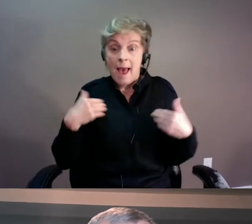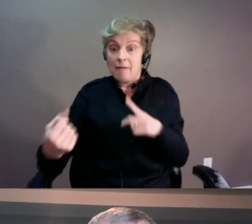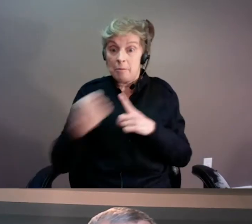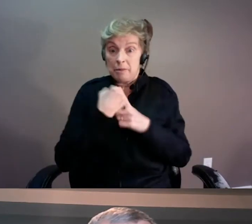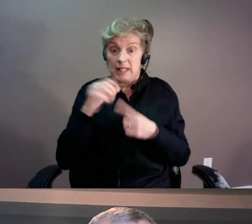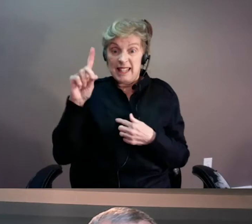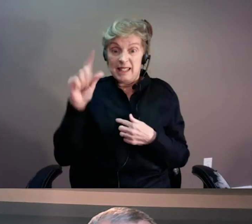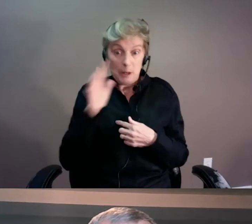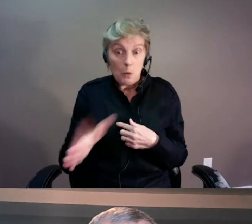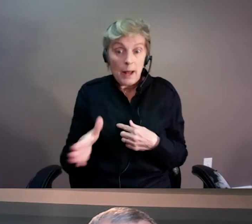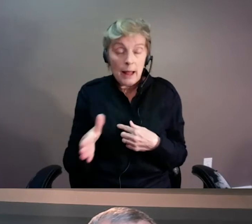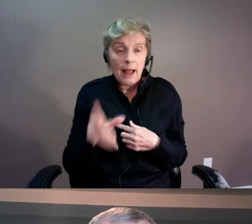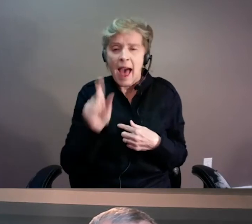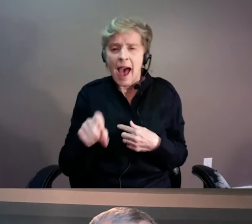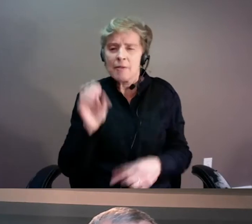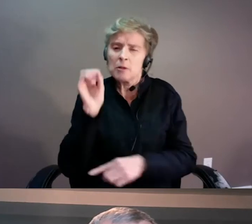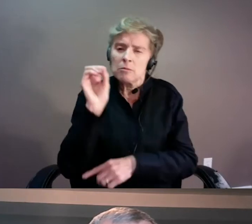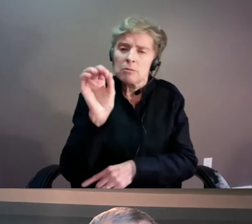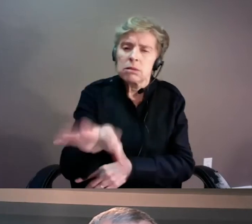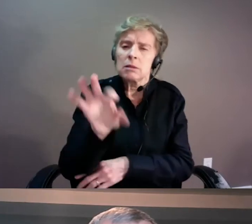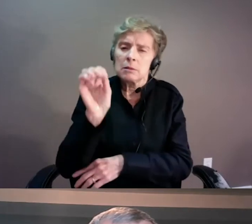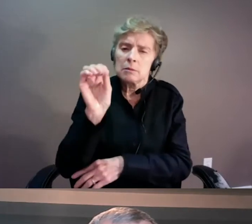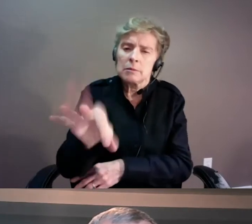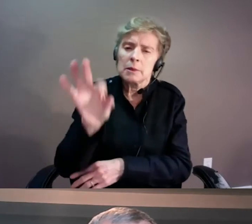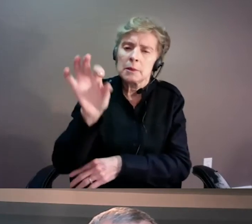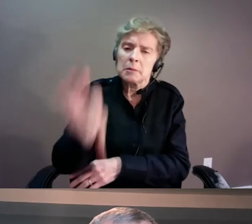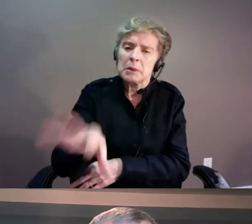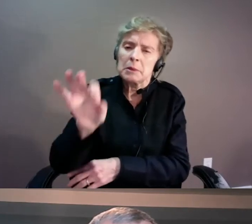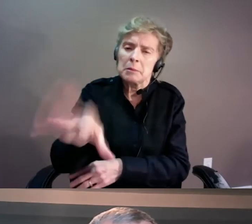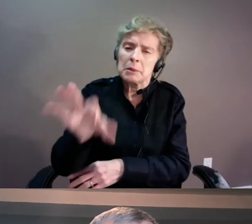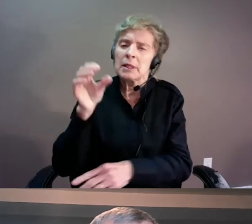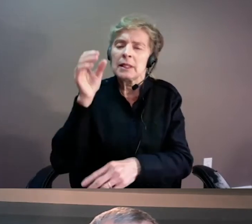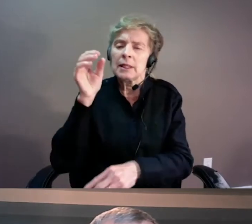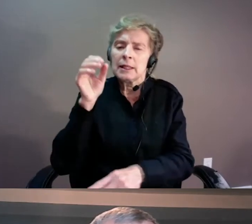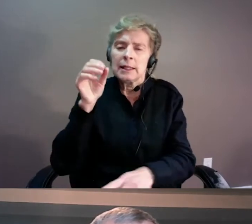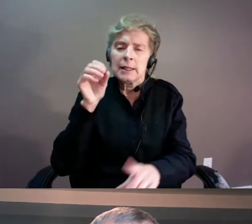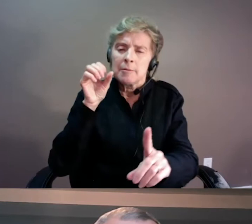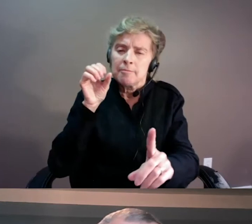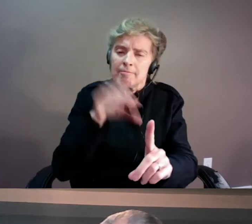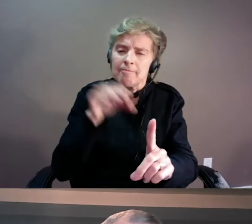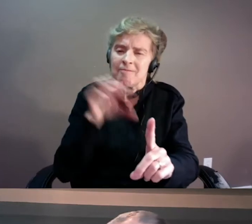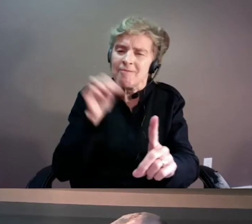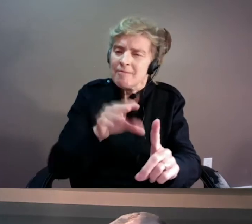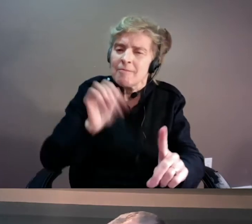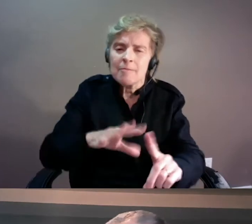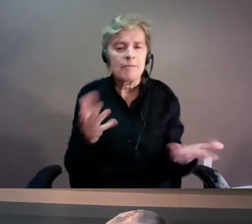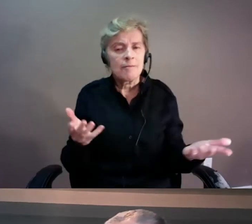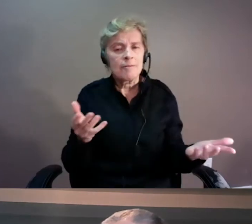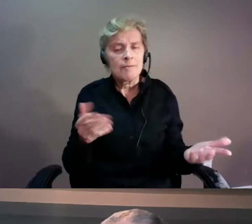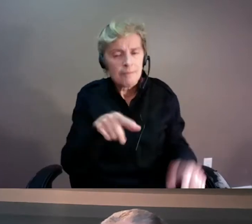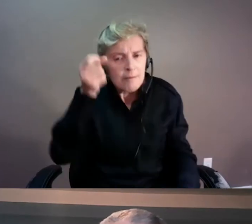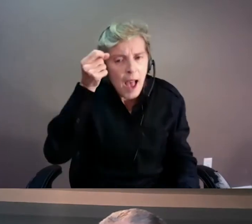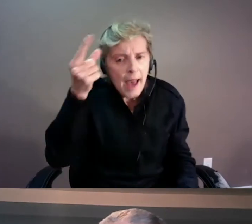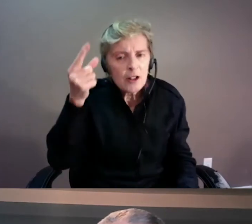just have to keep on reinforcing and get it to be embraced as an issue that includes everyone. And